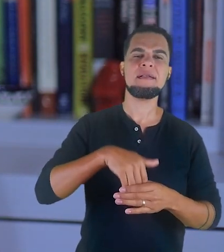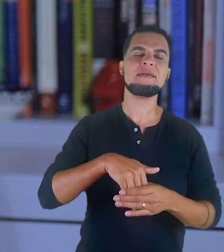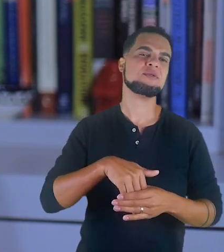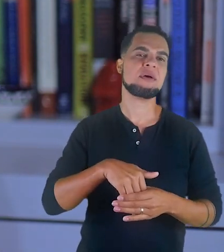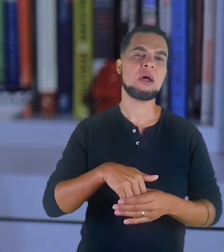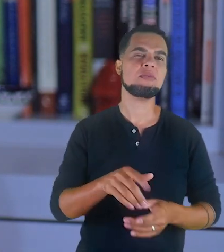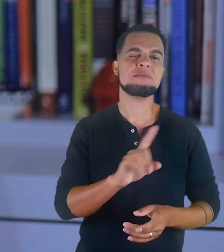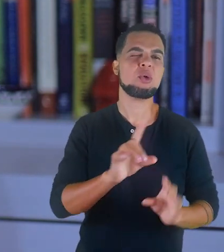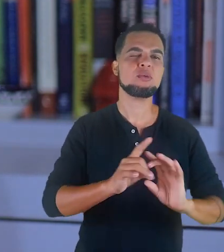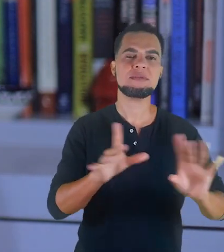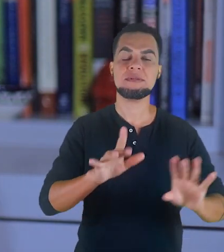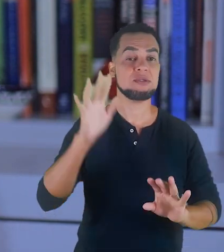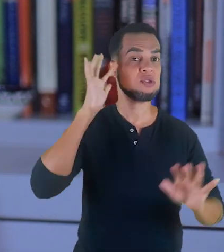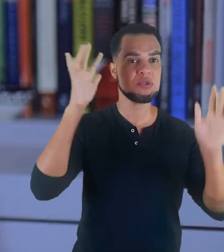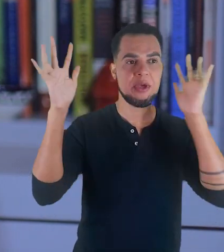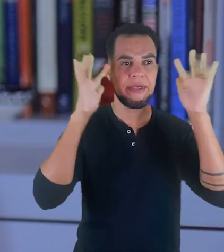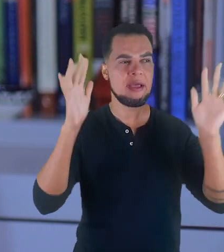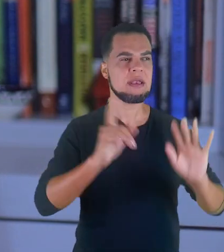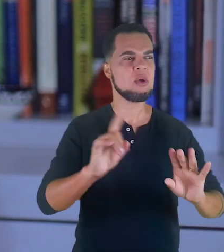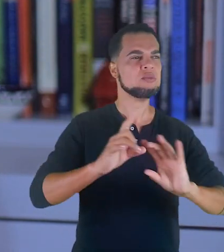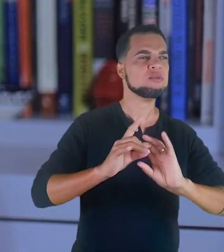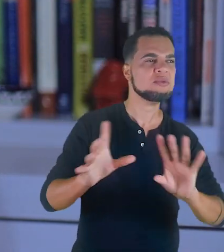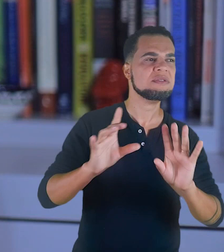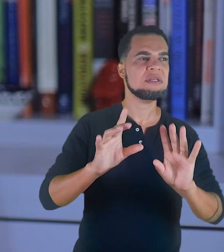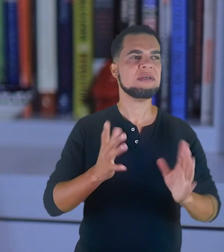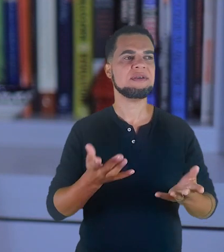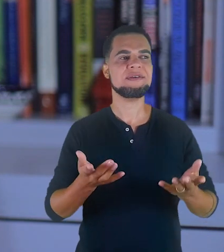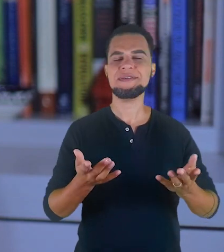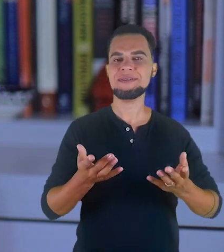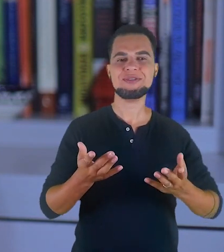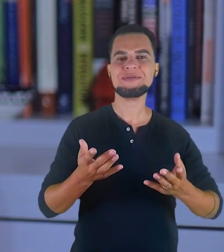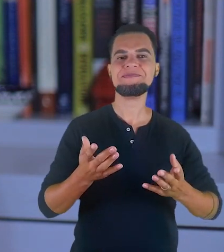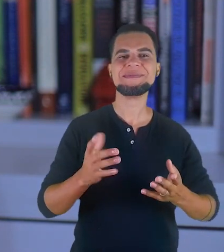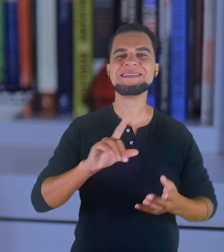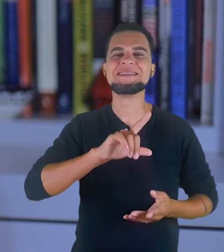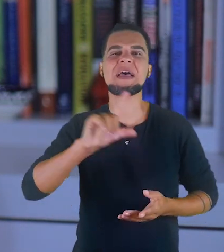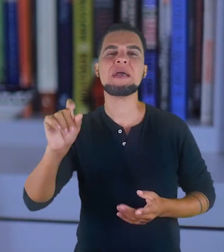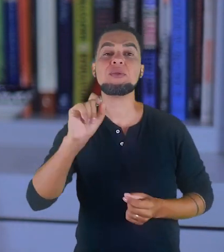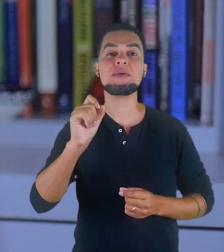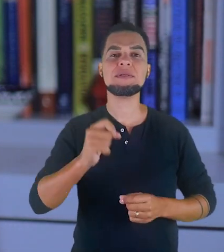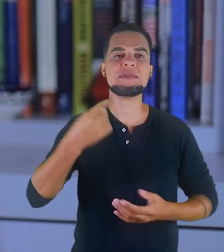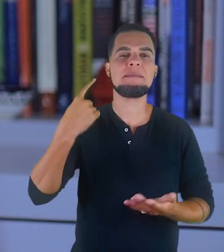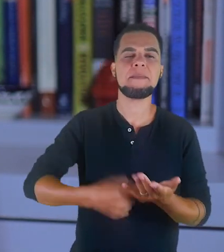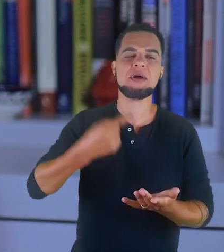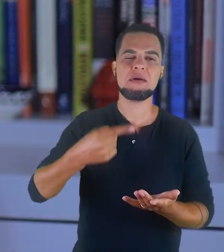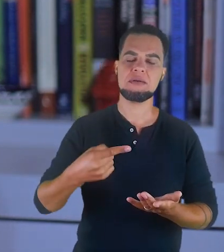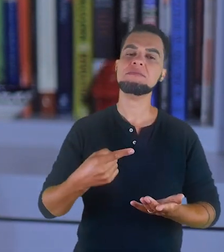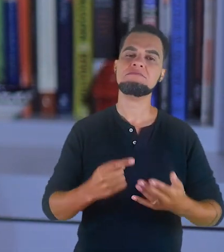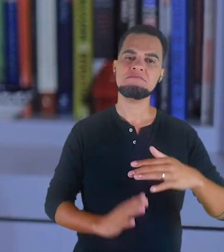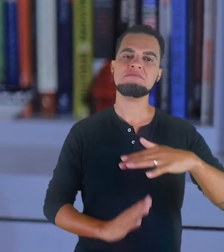that do not let us dream, do not let us escape what is imposed by this system, by the current limits.